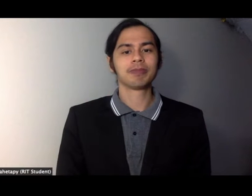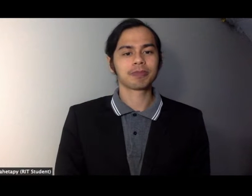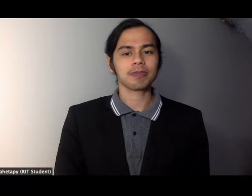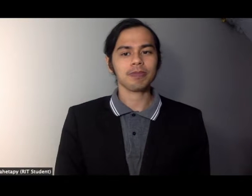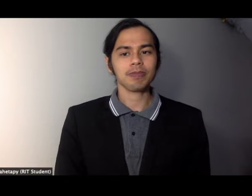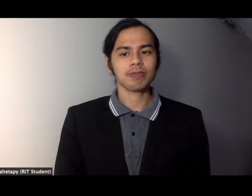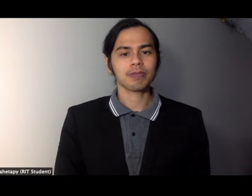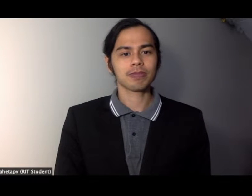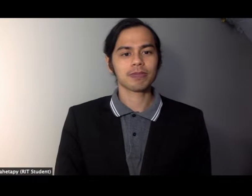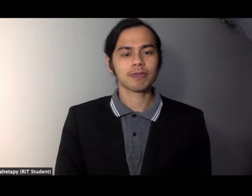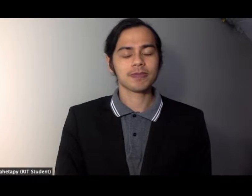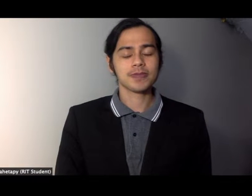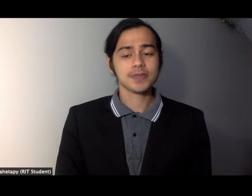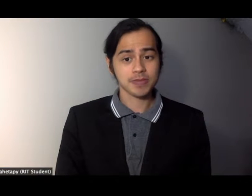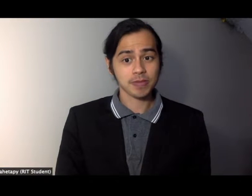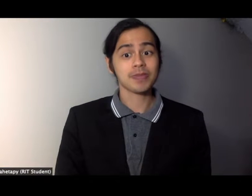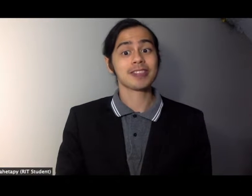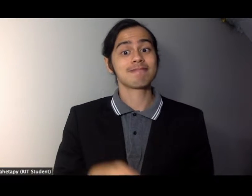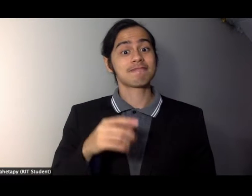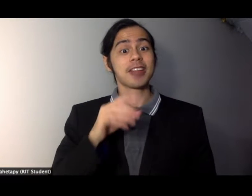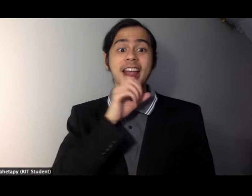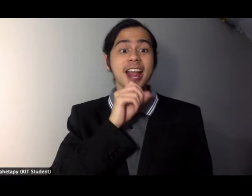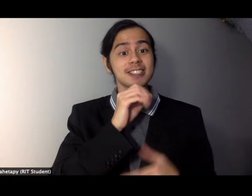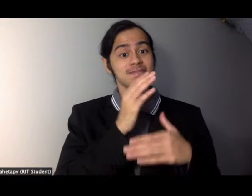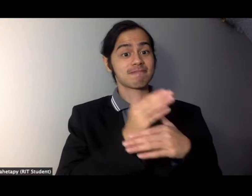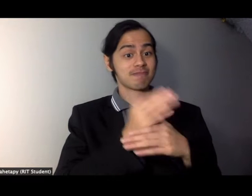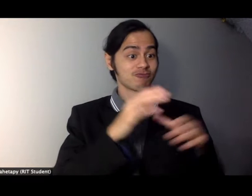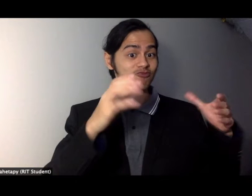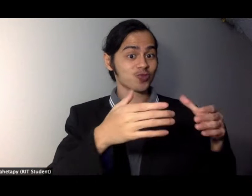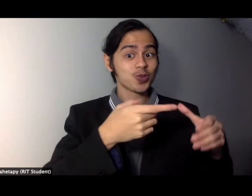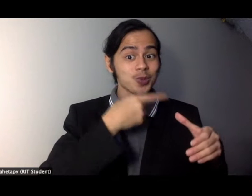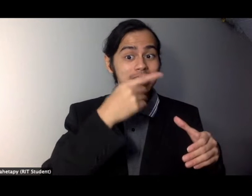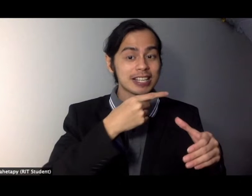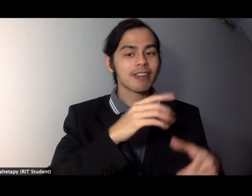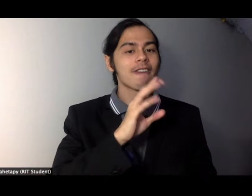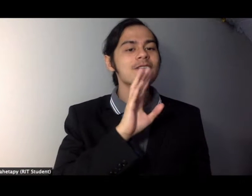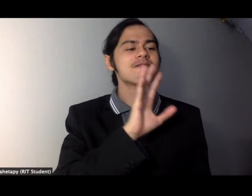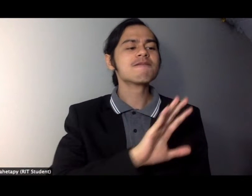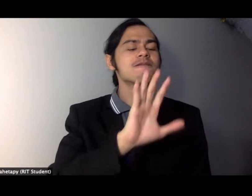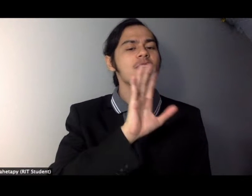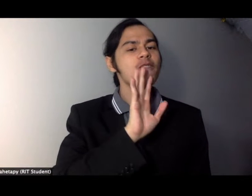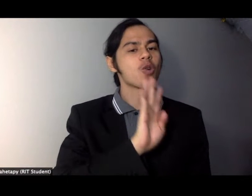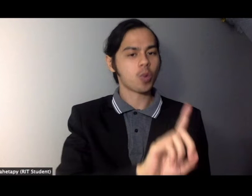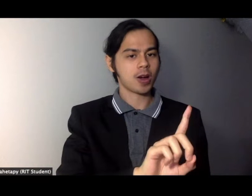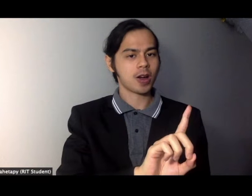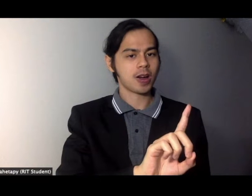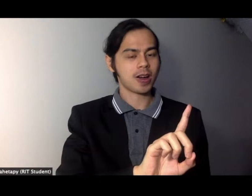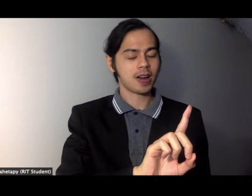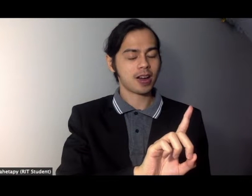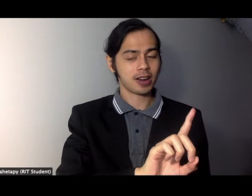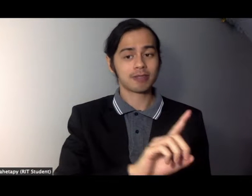It shows that the mean age for hearing groups is around 41 years old.